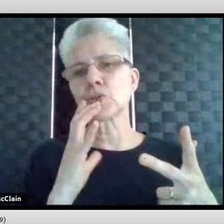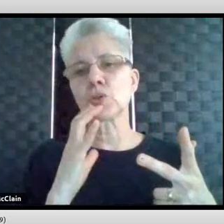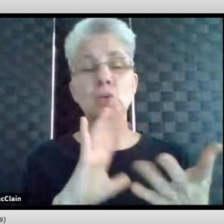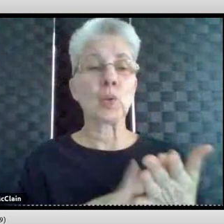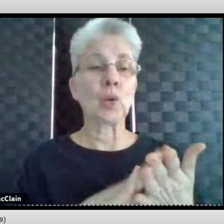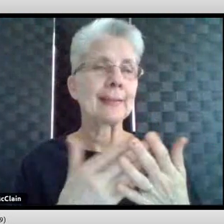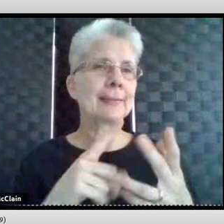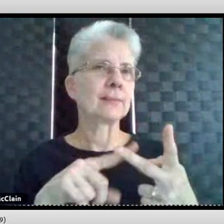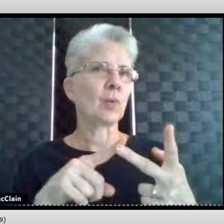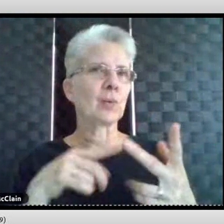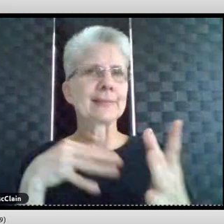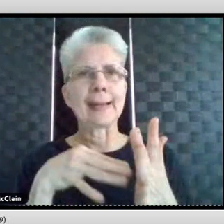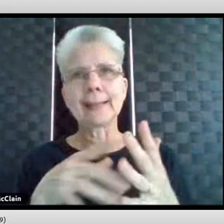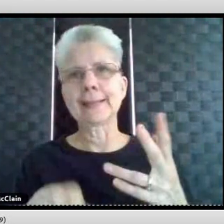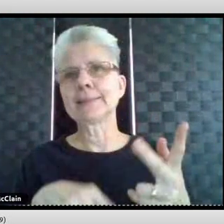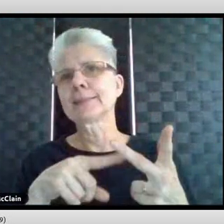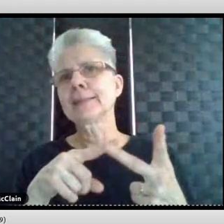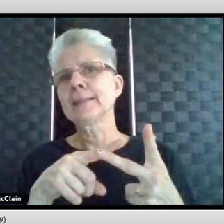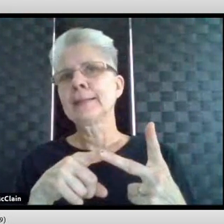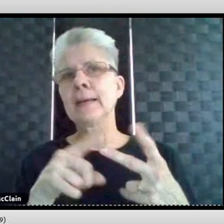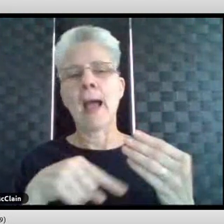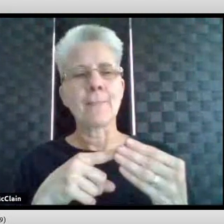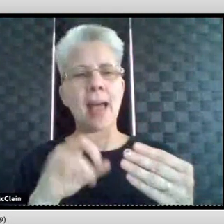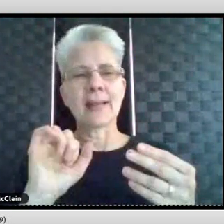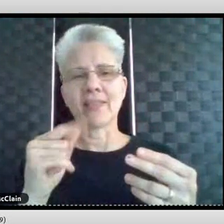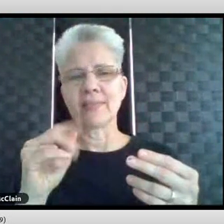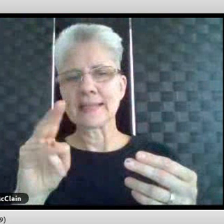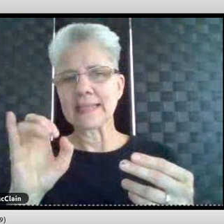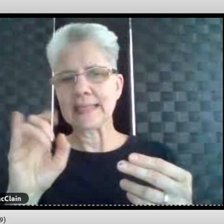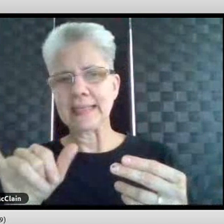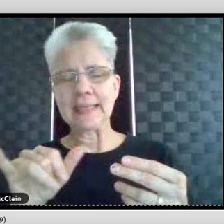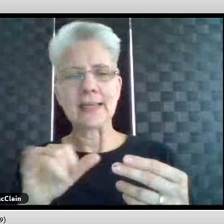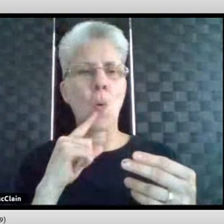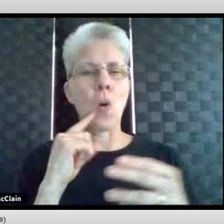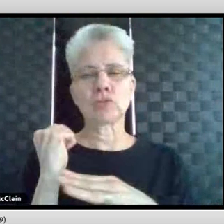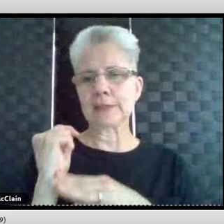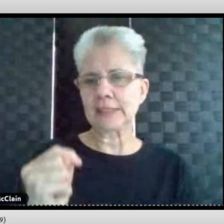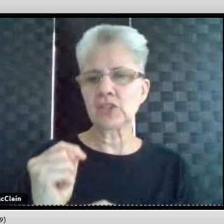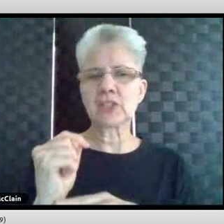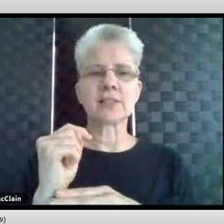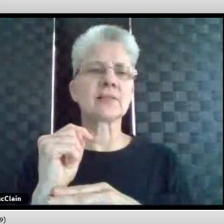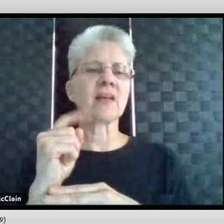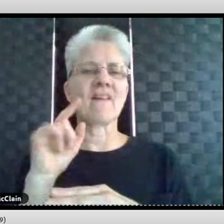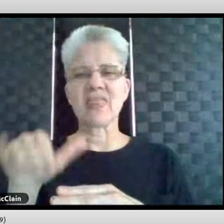you can do studies of ethnicities, you can do traditions of ethnicities,